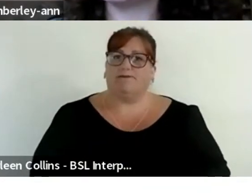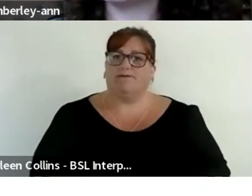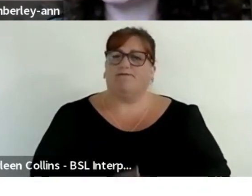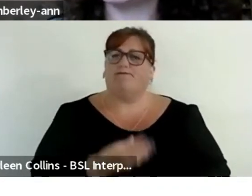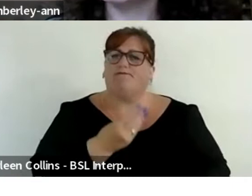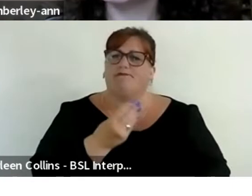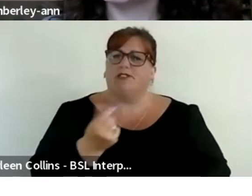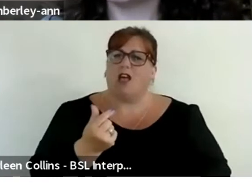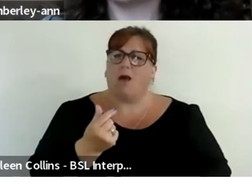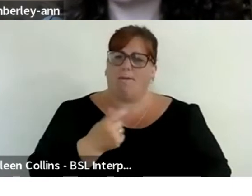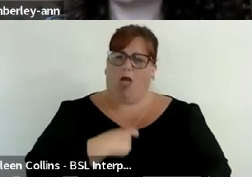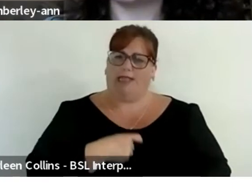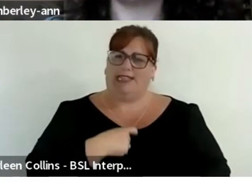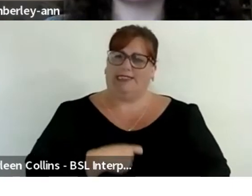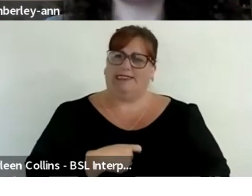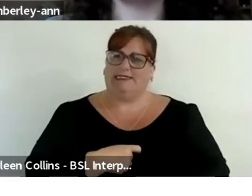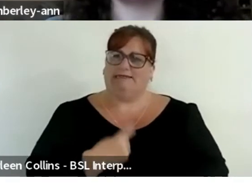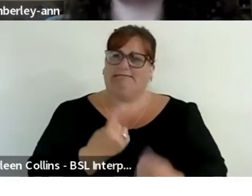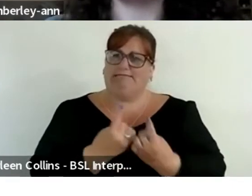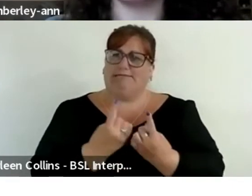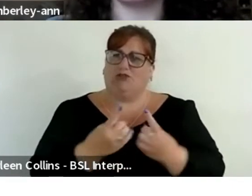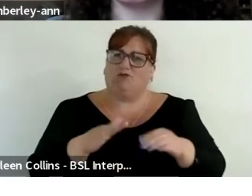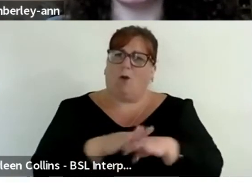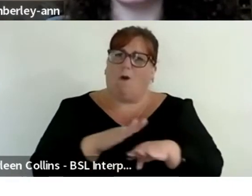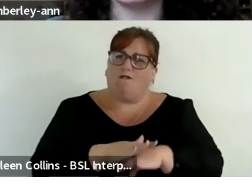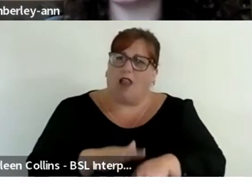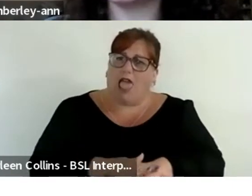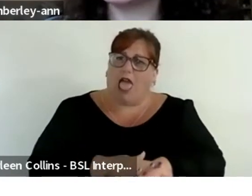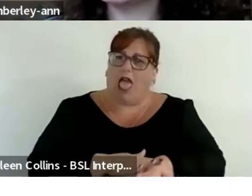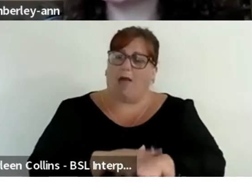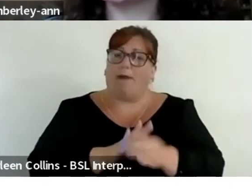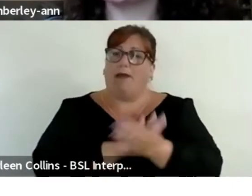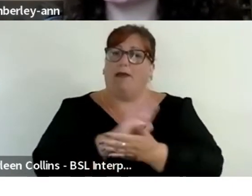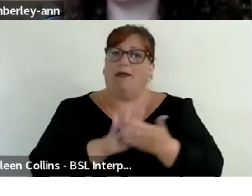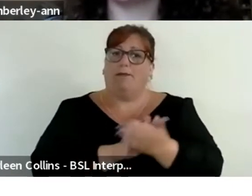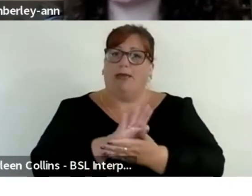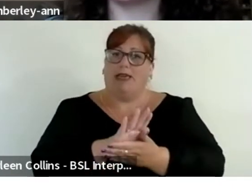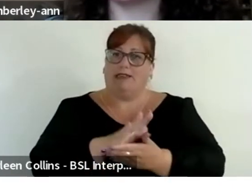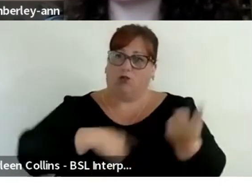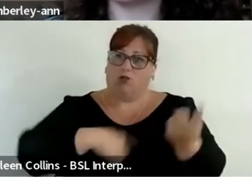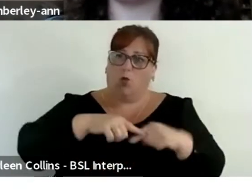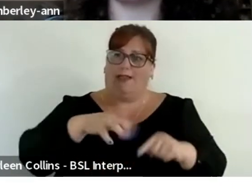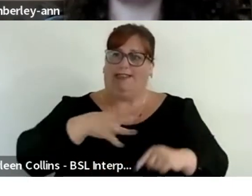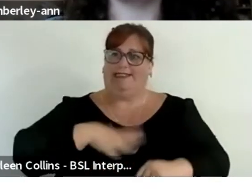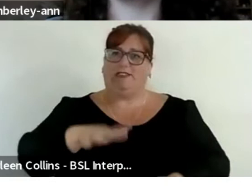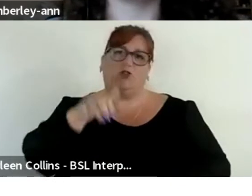identity and recognising that these communities exist, while focussing on